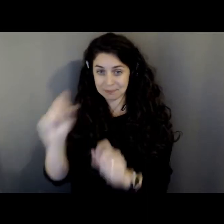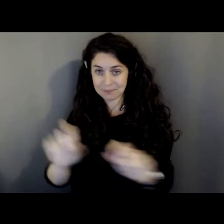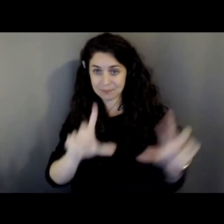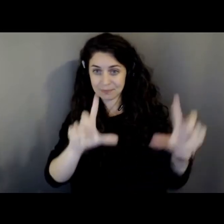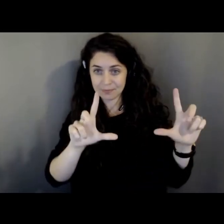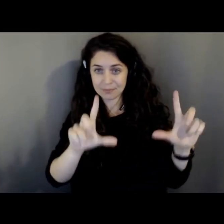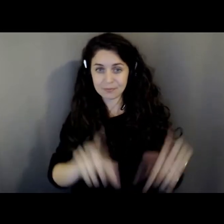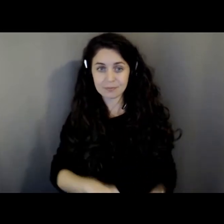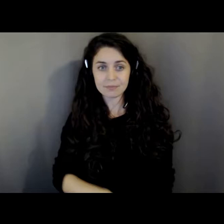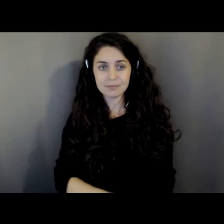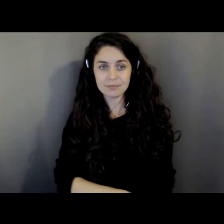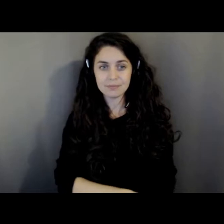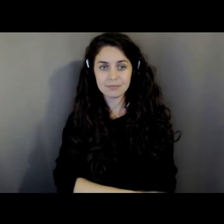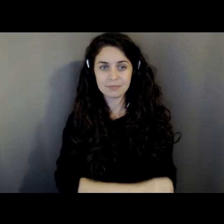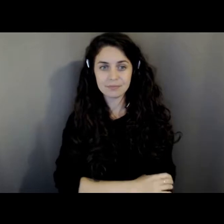He will be joining us in a moment.